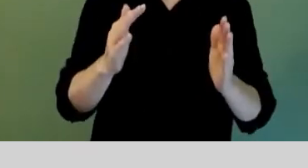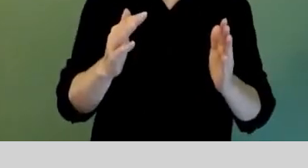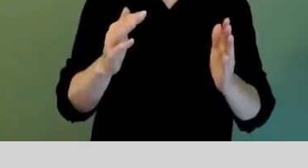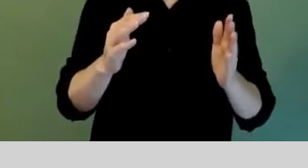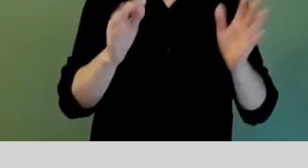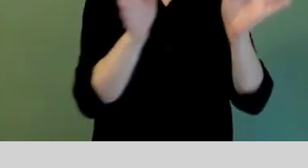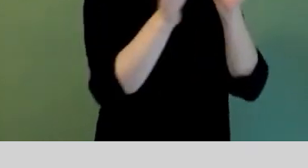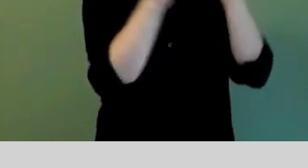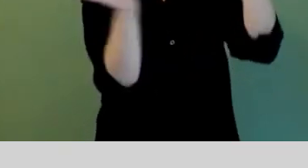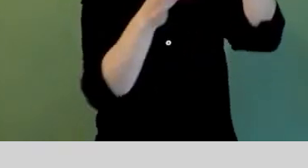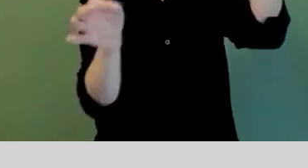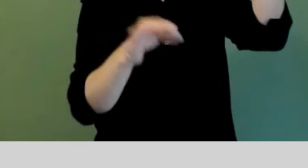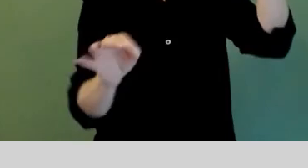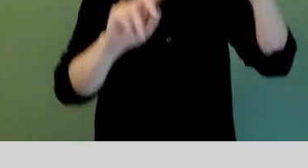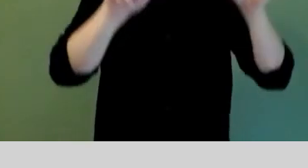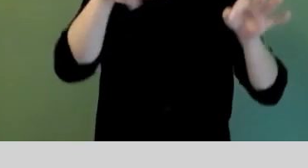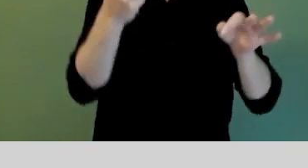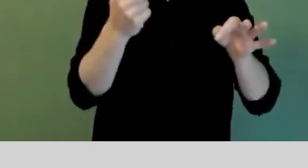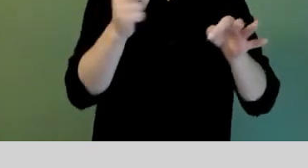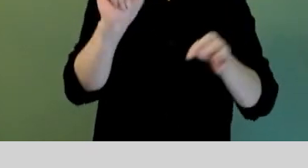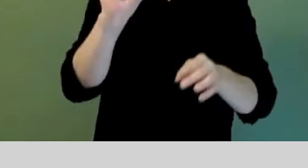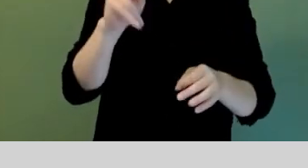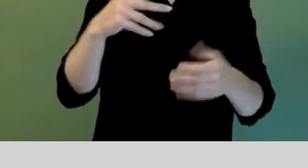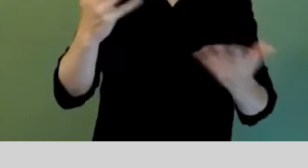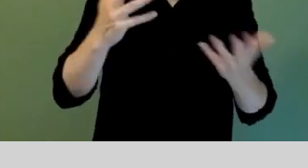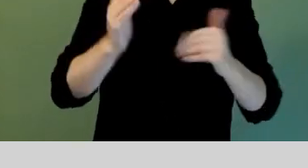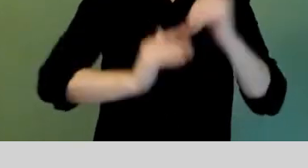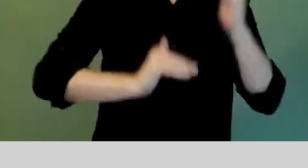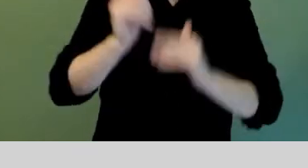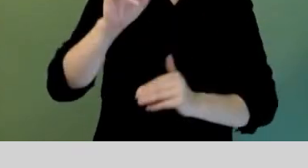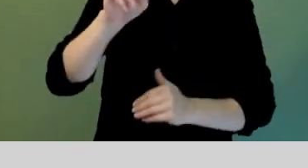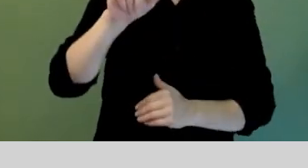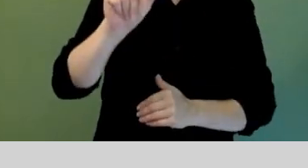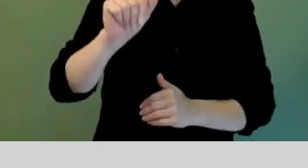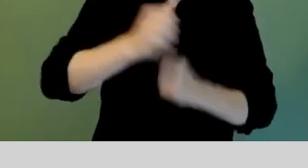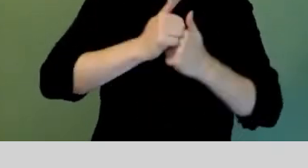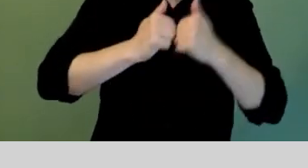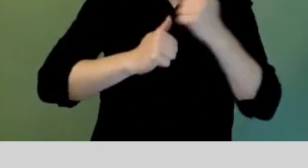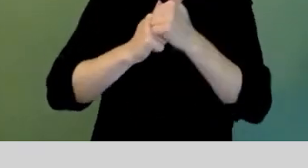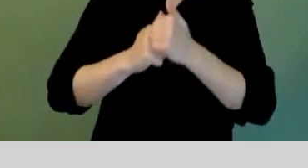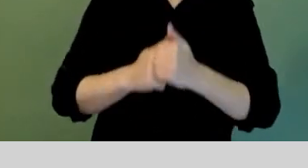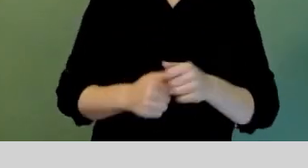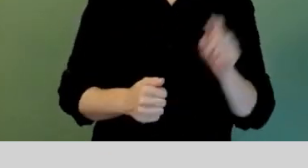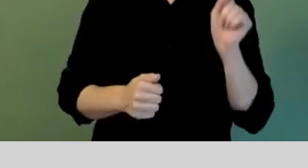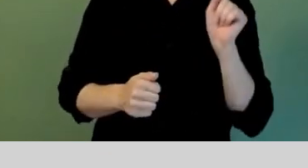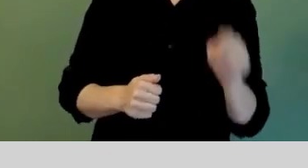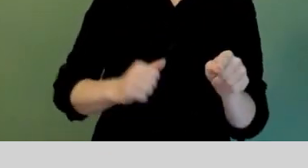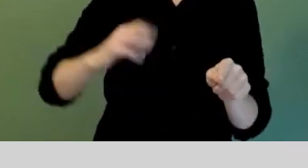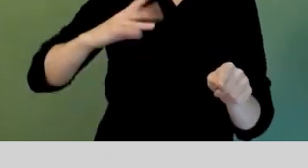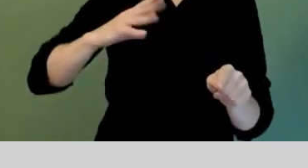of building up the data structure. Now, unlike our previous pattern, this one encourages you to write more functions.